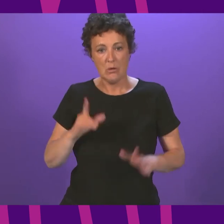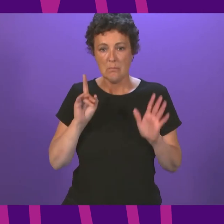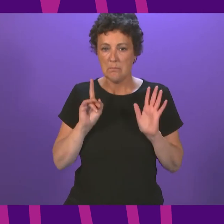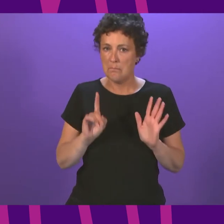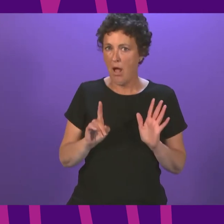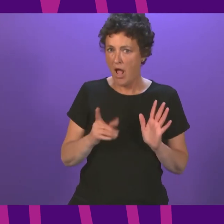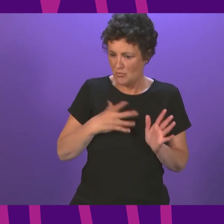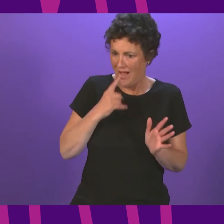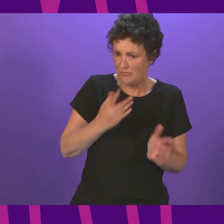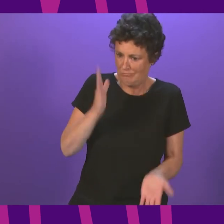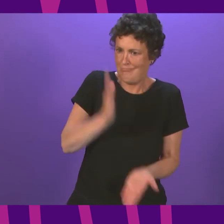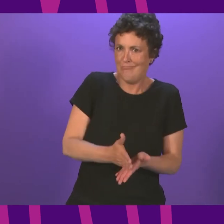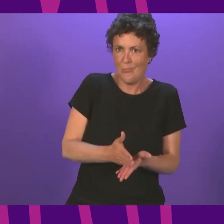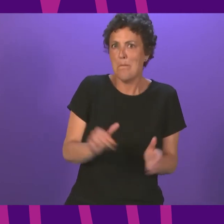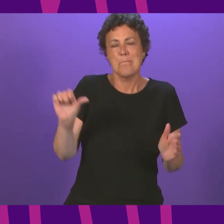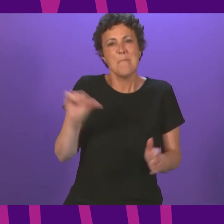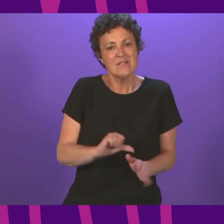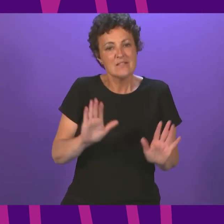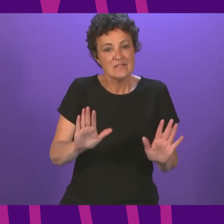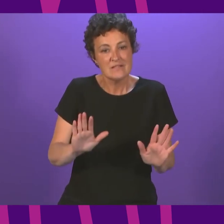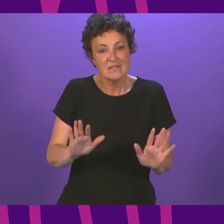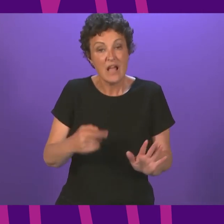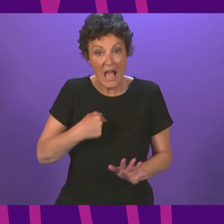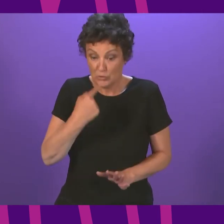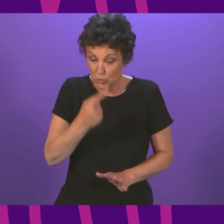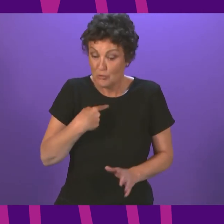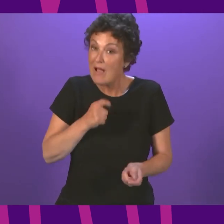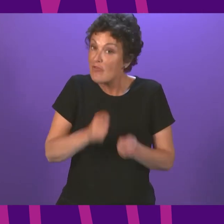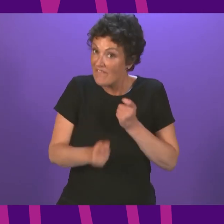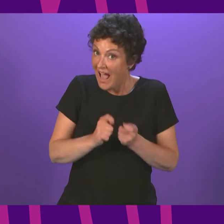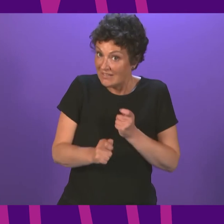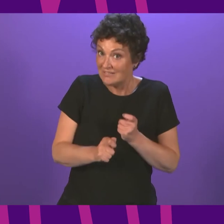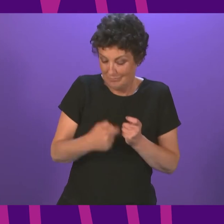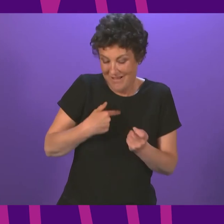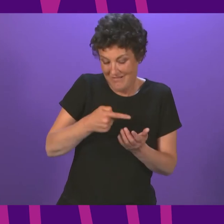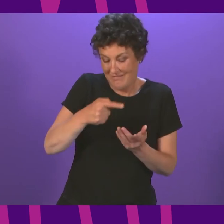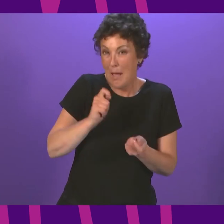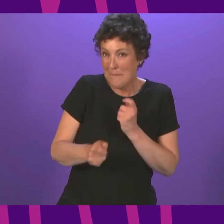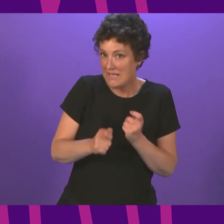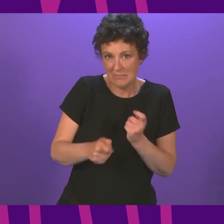make support conditional at this point. In my revised amendment, I do not propose conditionality;